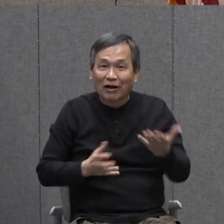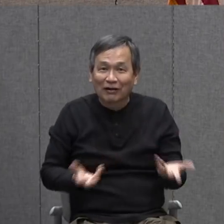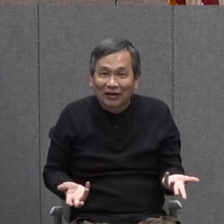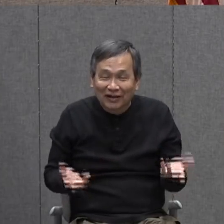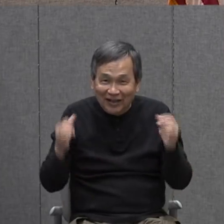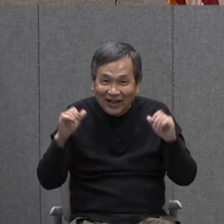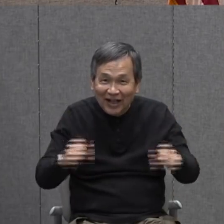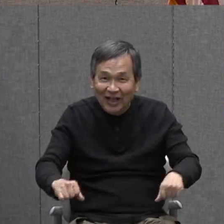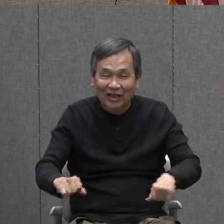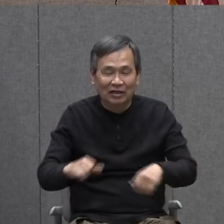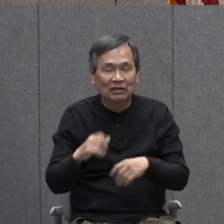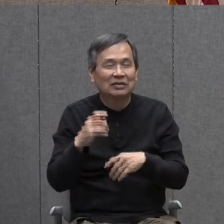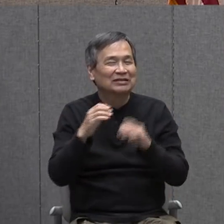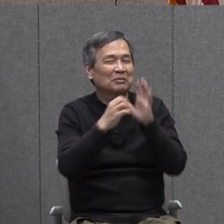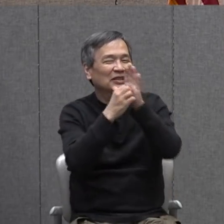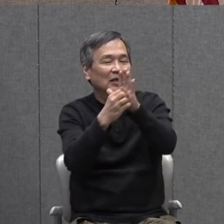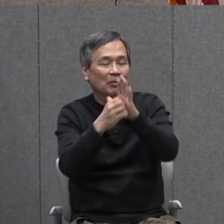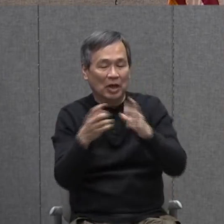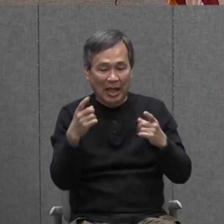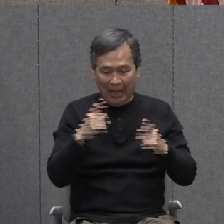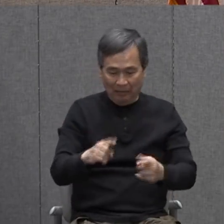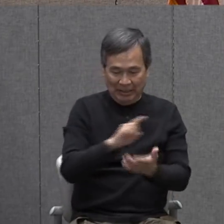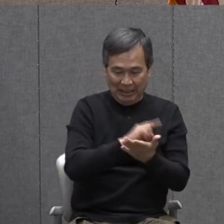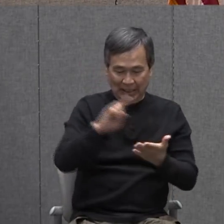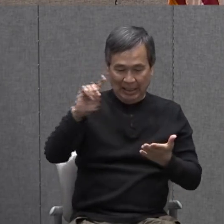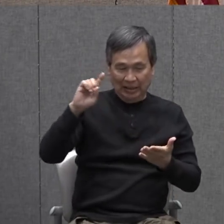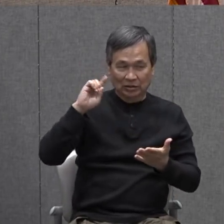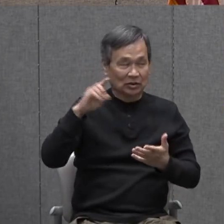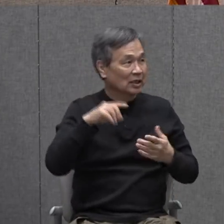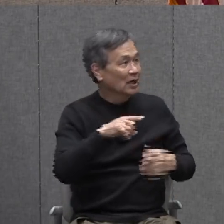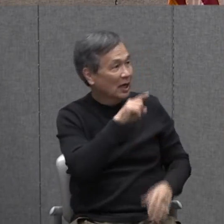For example, last week I was outside